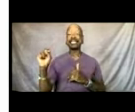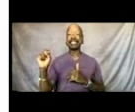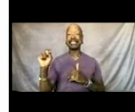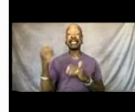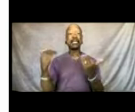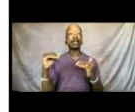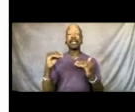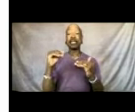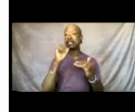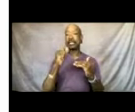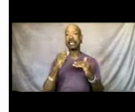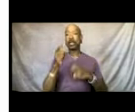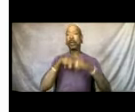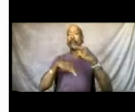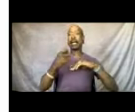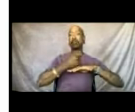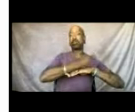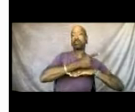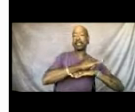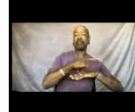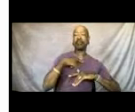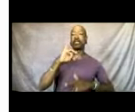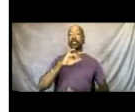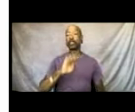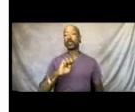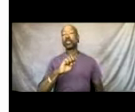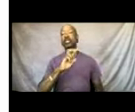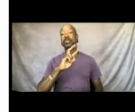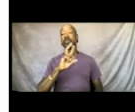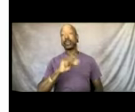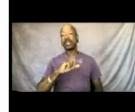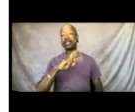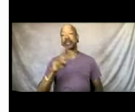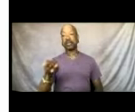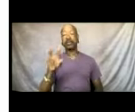AB470 detailed is that it will start July 1st. So the